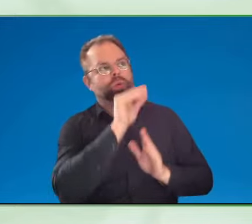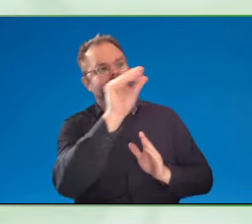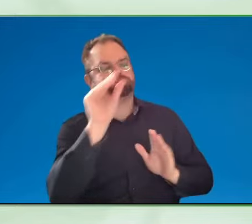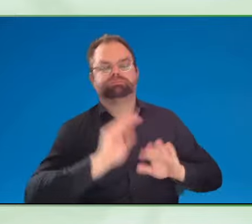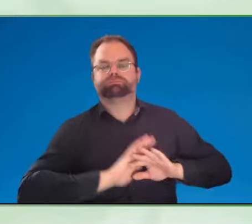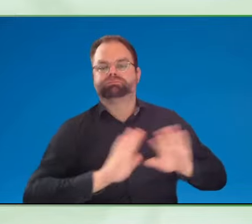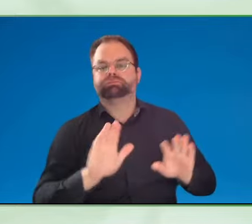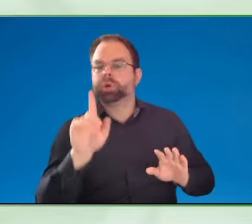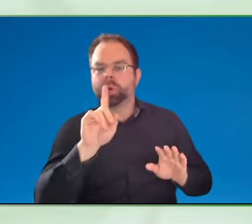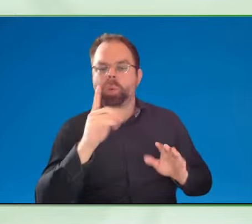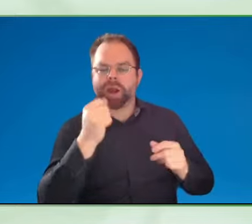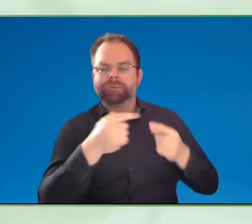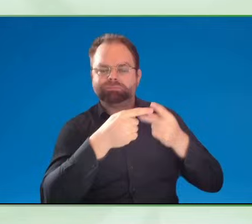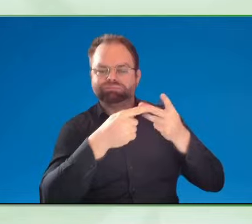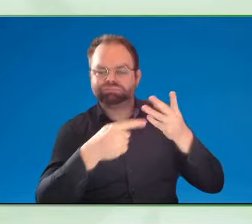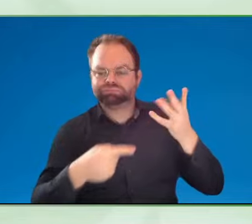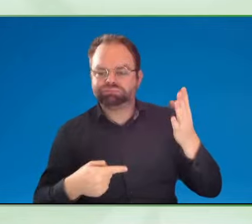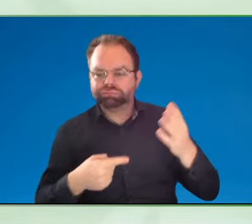and with like-minded people.